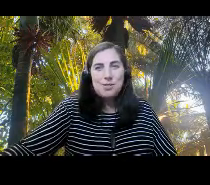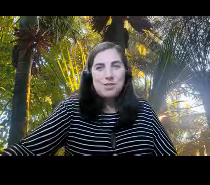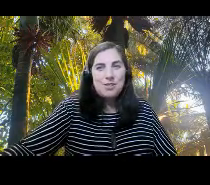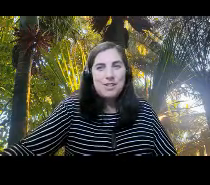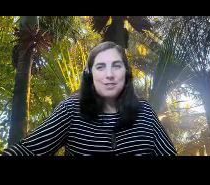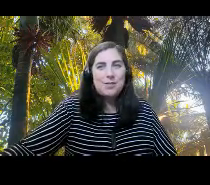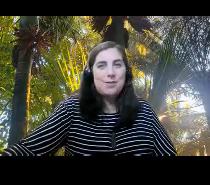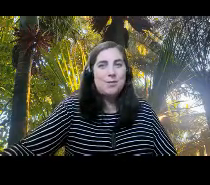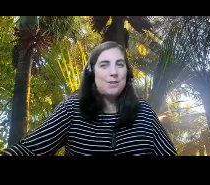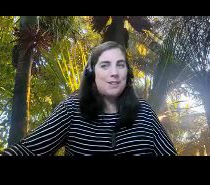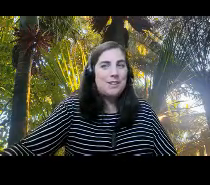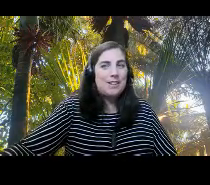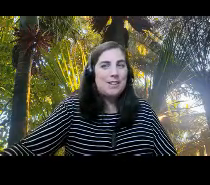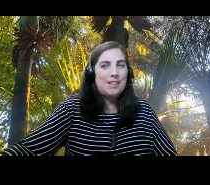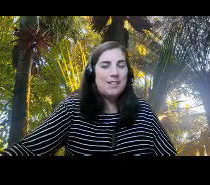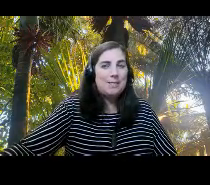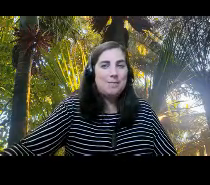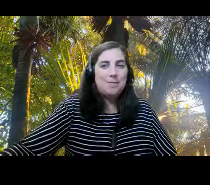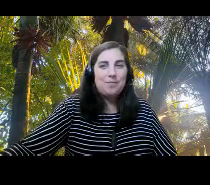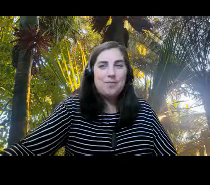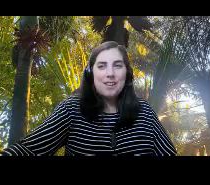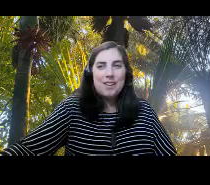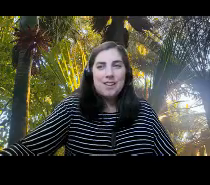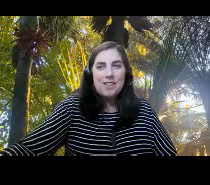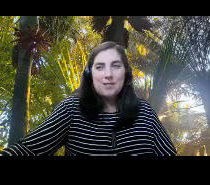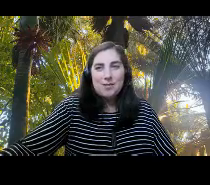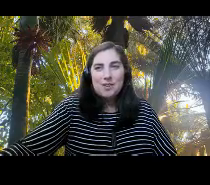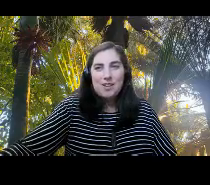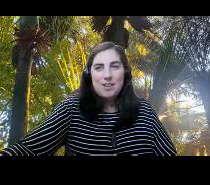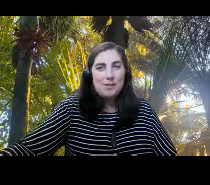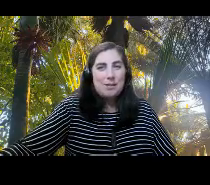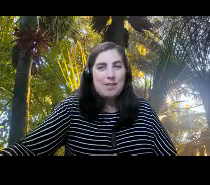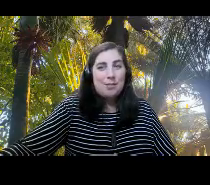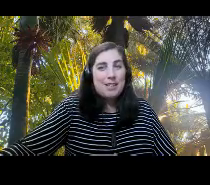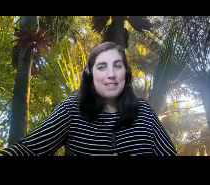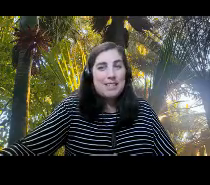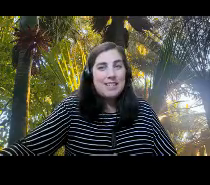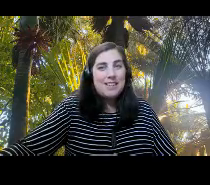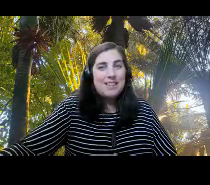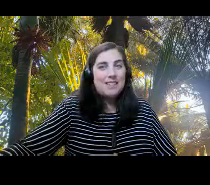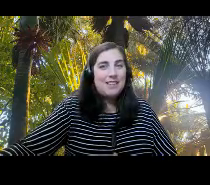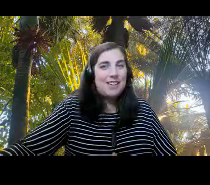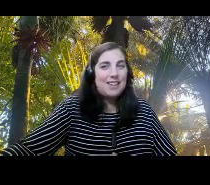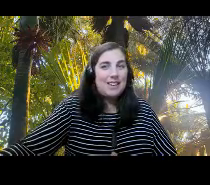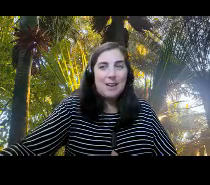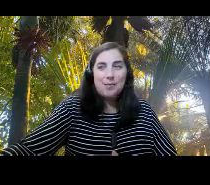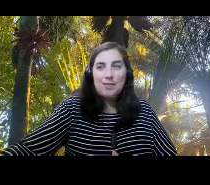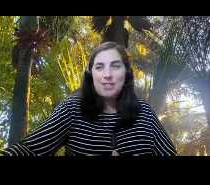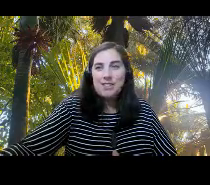opportunities for funding in the Bay of Plenty in Hamilton.